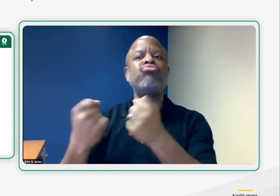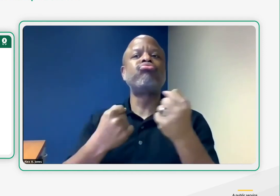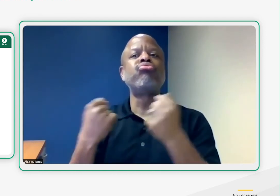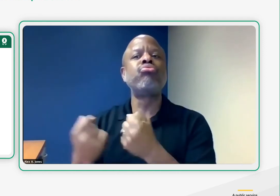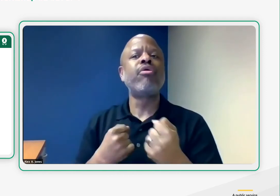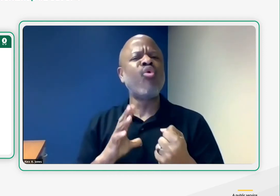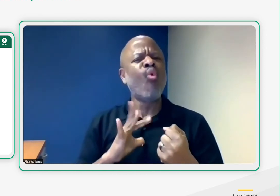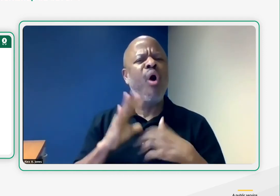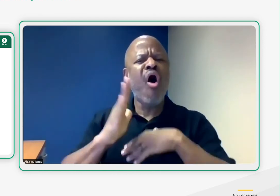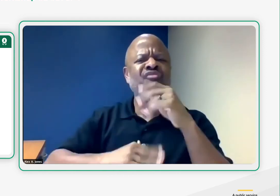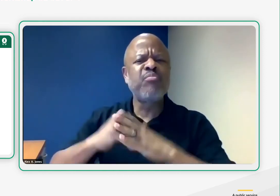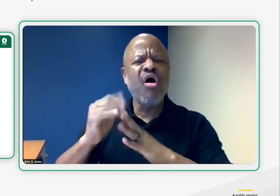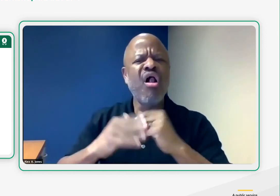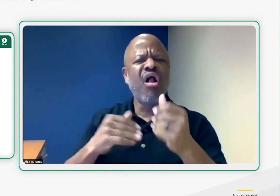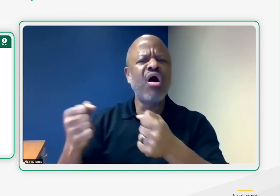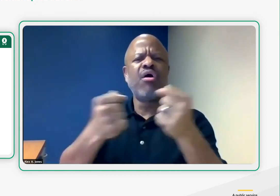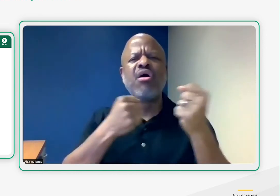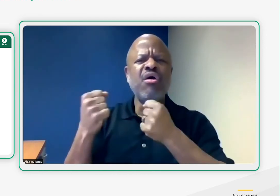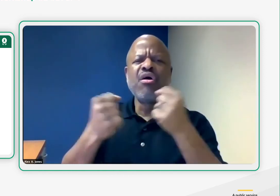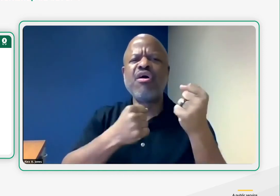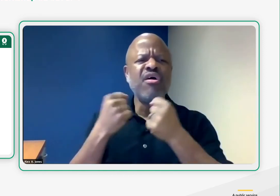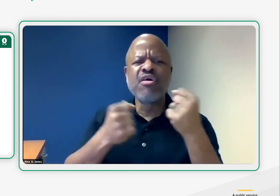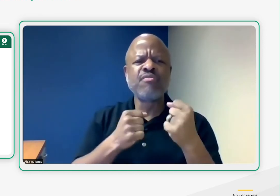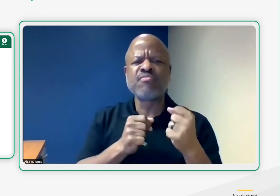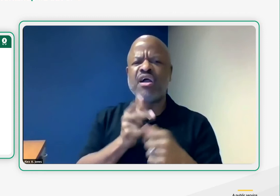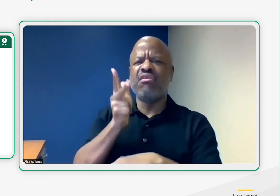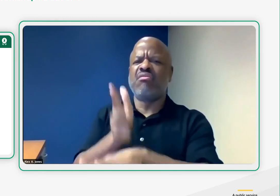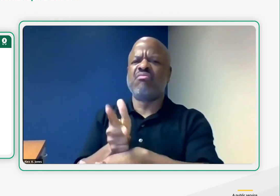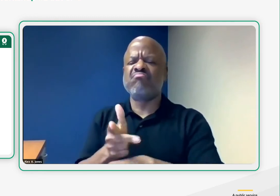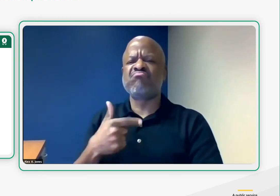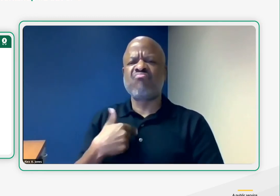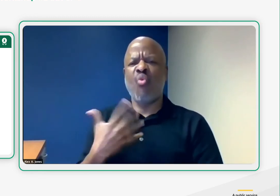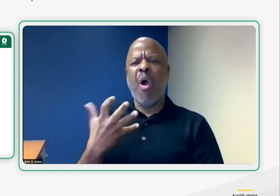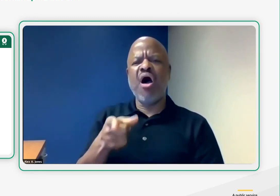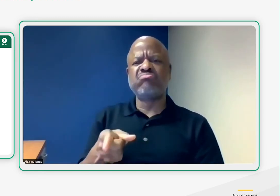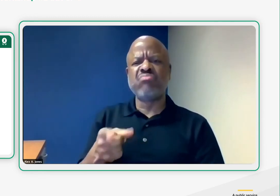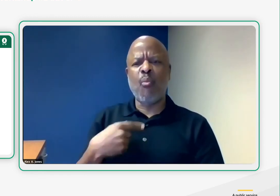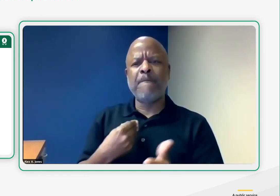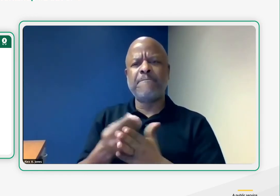And so, you feel more comfortable. You feel more attached to the car. And then you park it, and you feel like, “I want that car!”